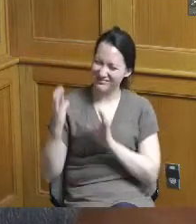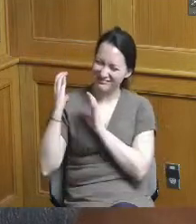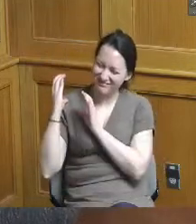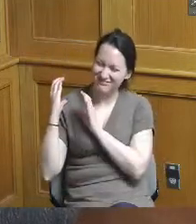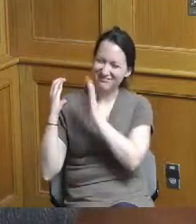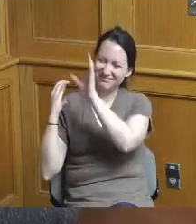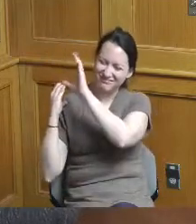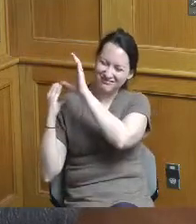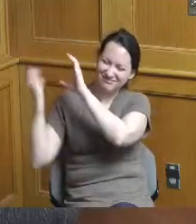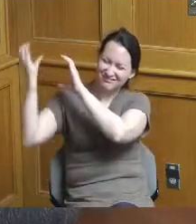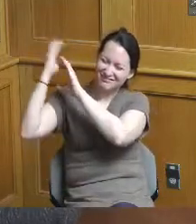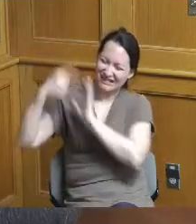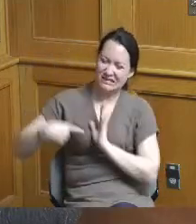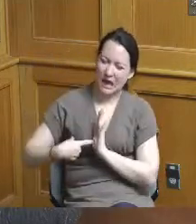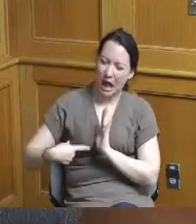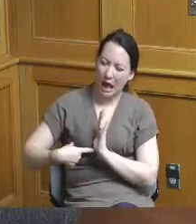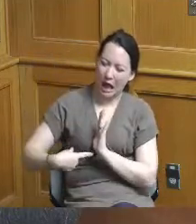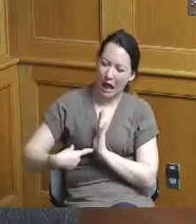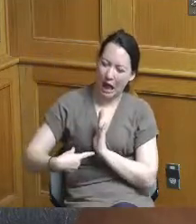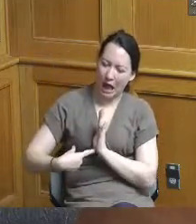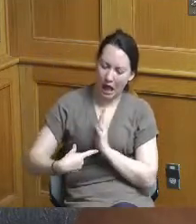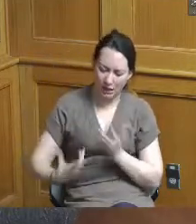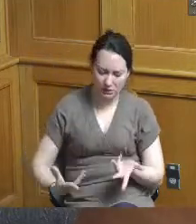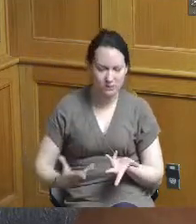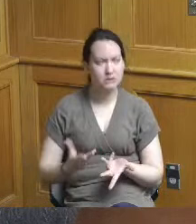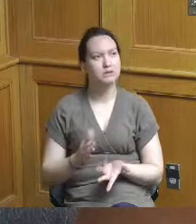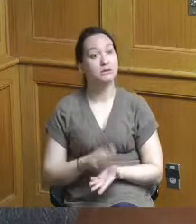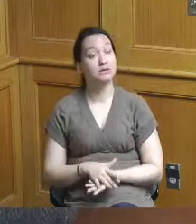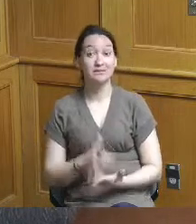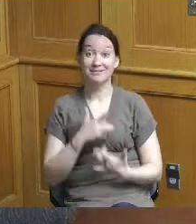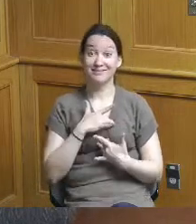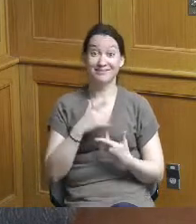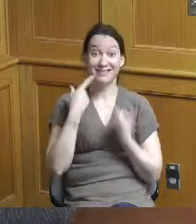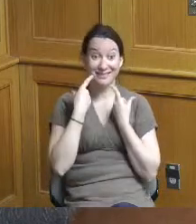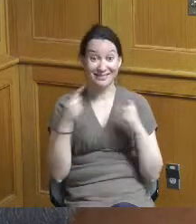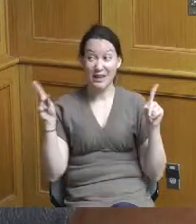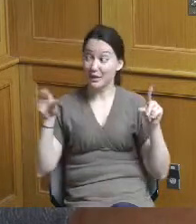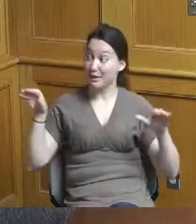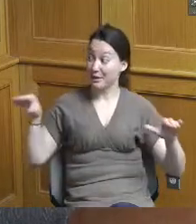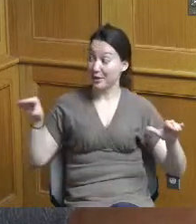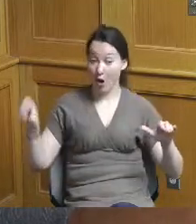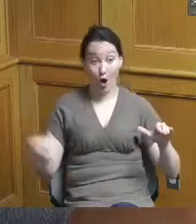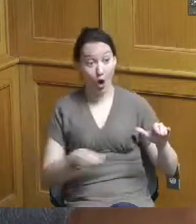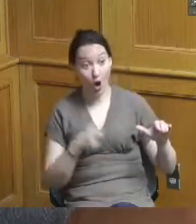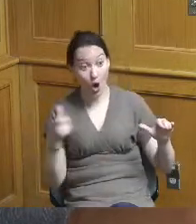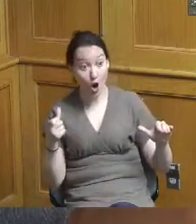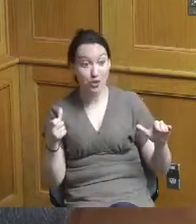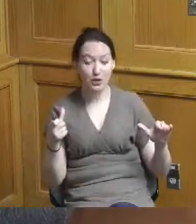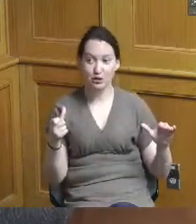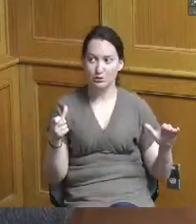debt so my thing is what we would normally tell anybody else that came to us we would tell them